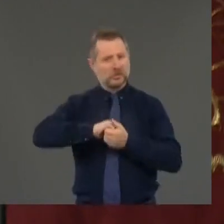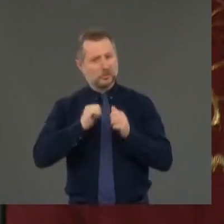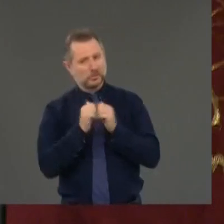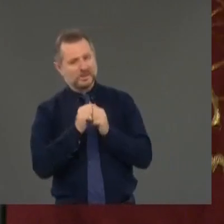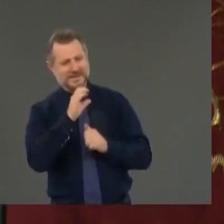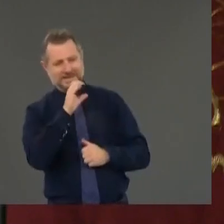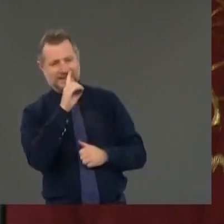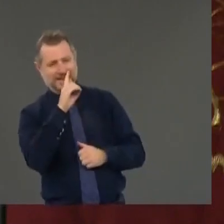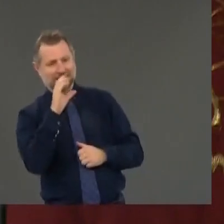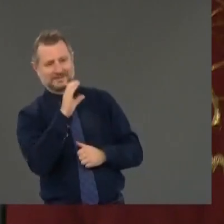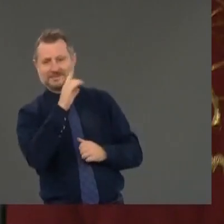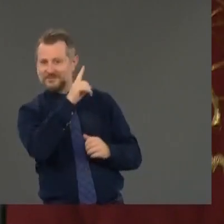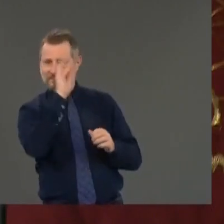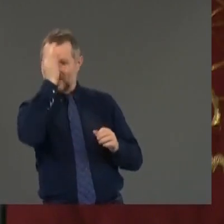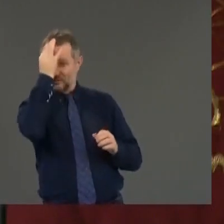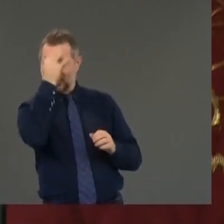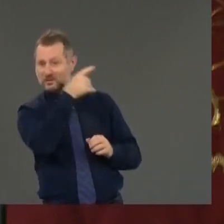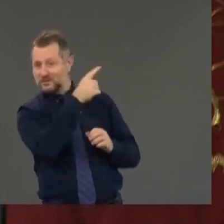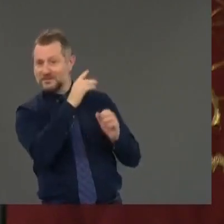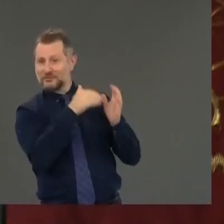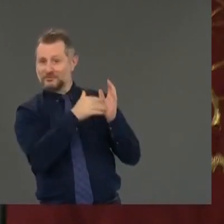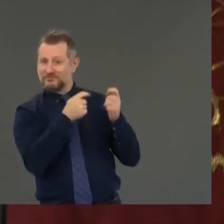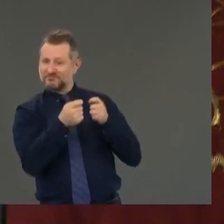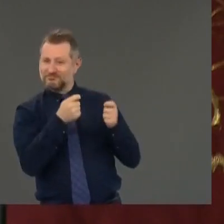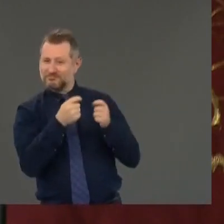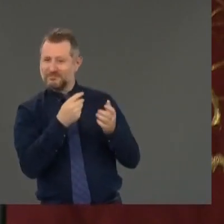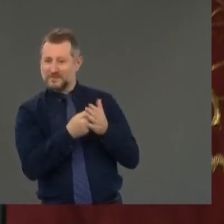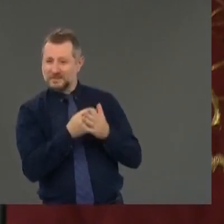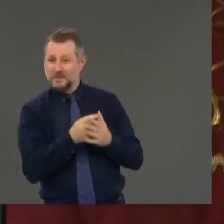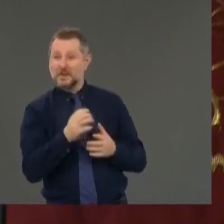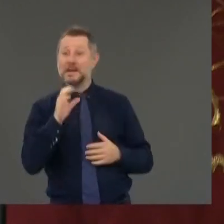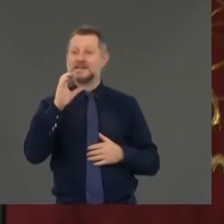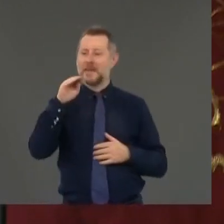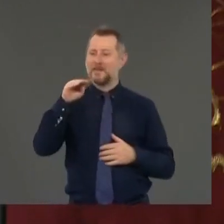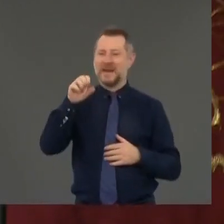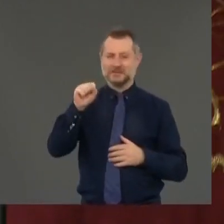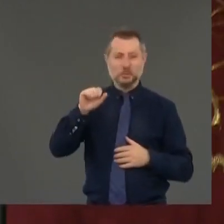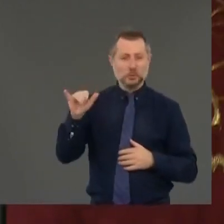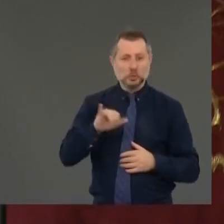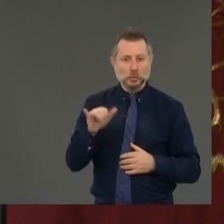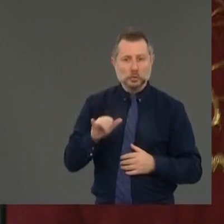ORDER. IT WAS DONE BY THE DOH. THEY DID IT IN CONSULTATION WITH